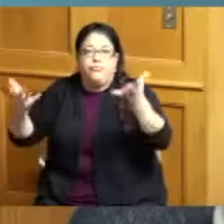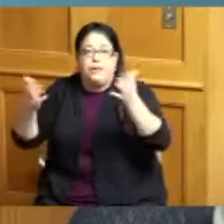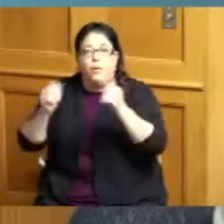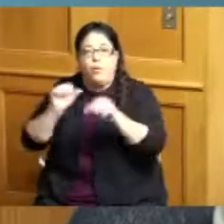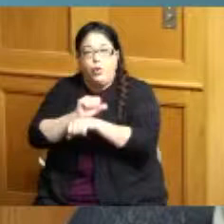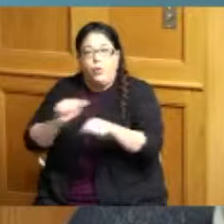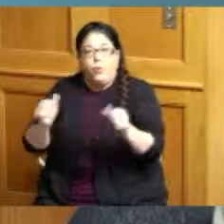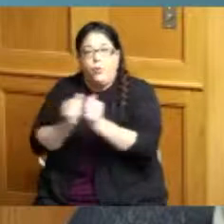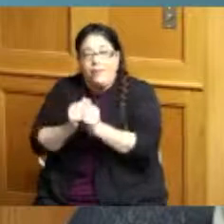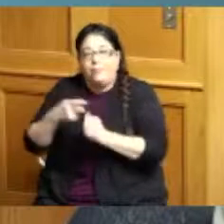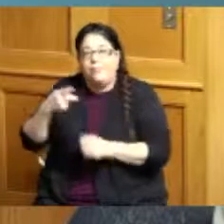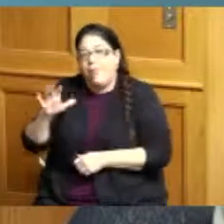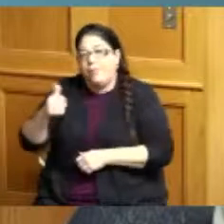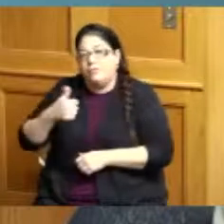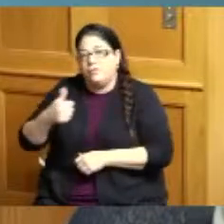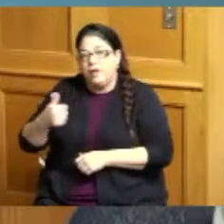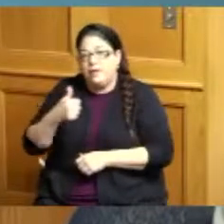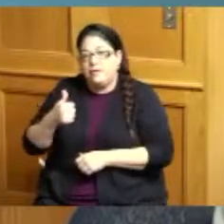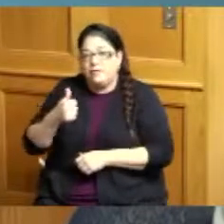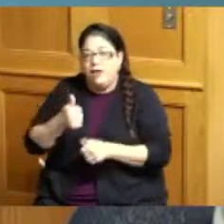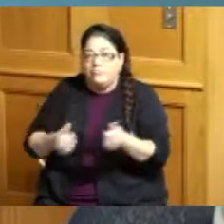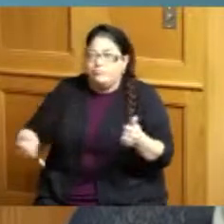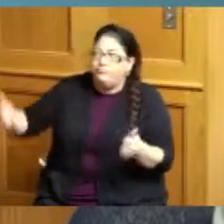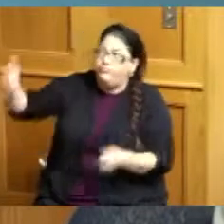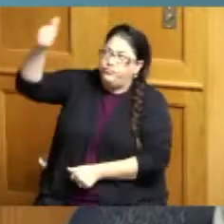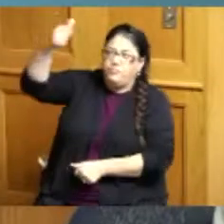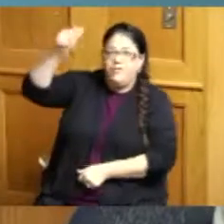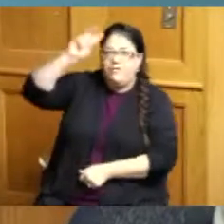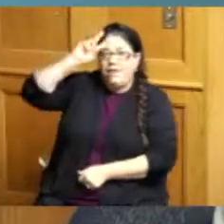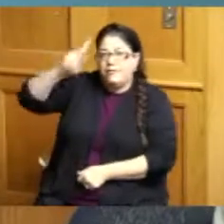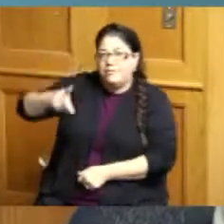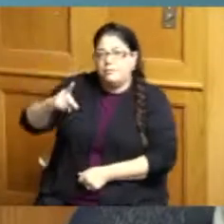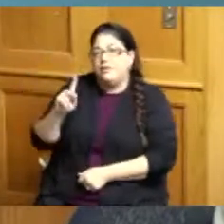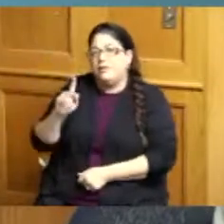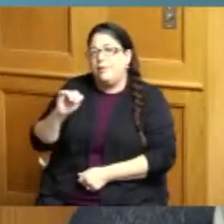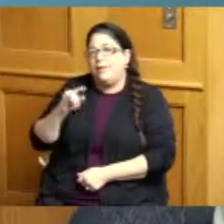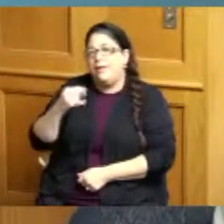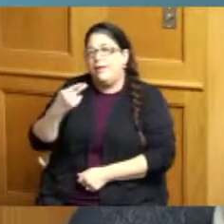drew the attention of by the Vice President United States Kamala Harris who came and could have met